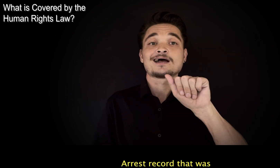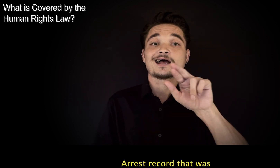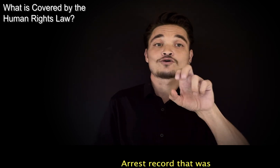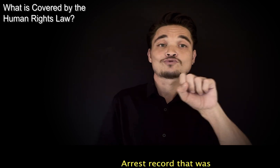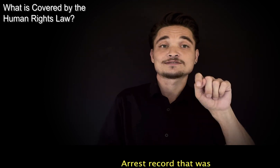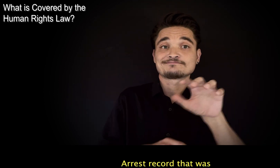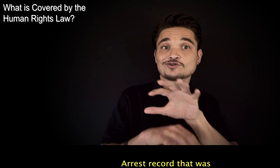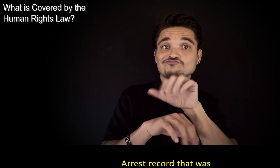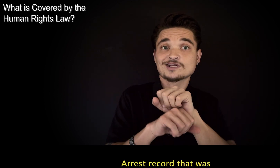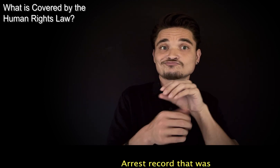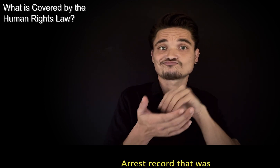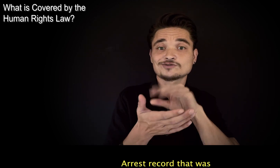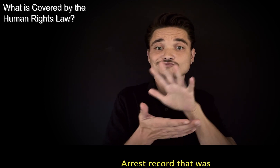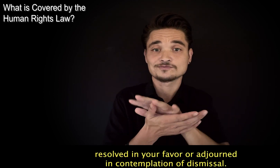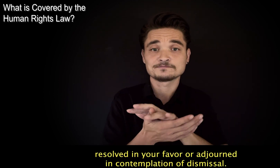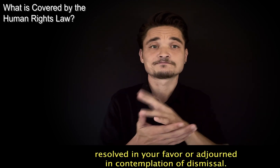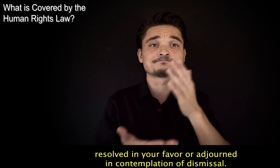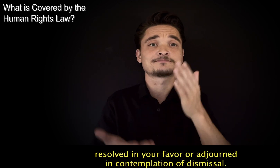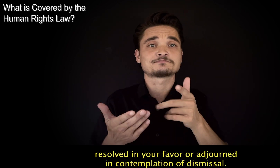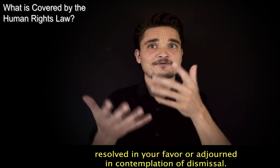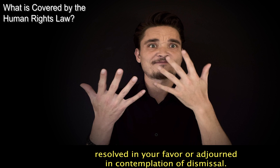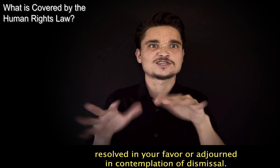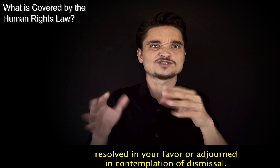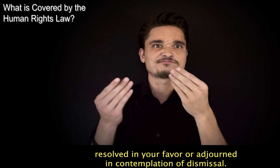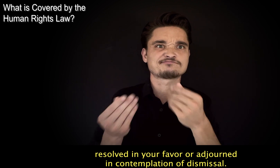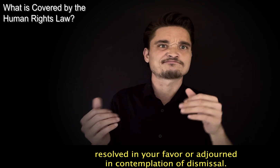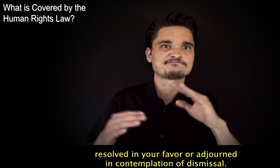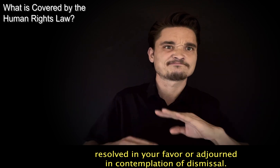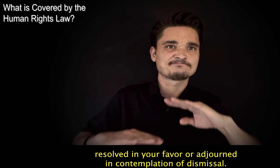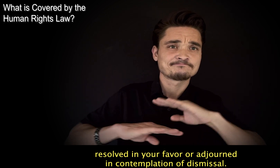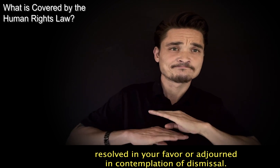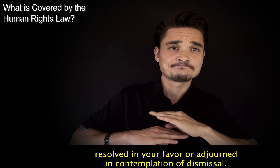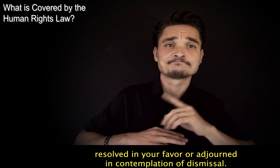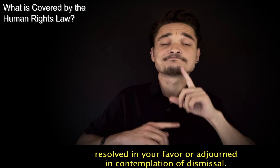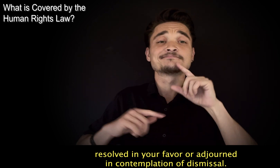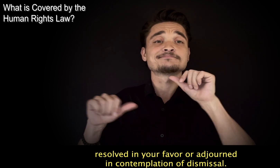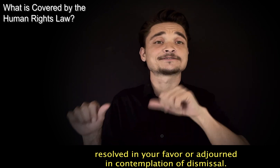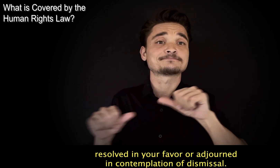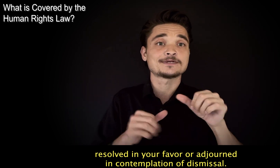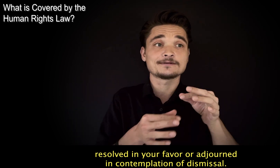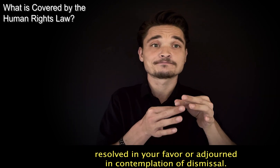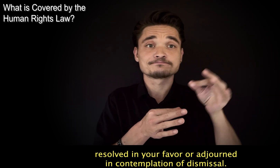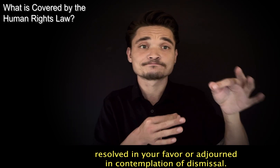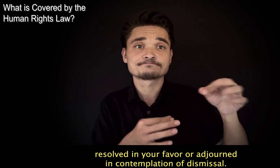Arrest record that was resolved in your favor or adjourned in contemplation of dismissal.